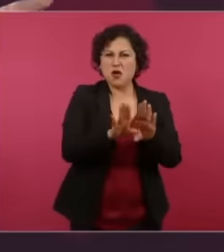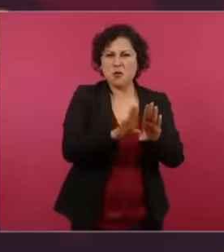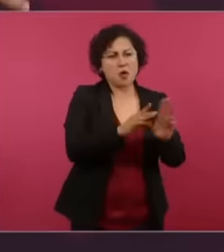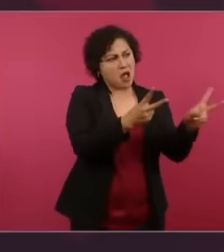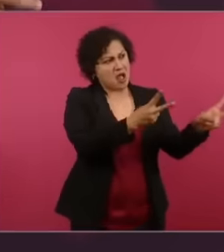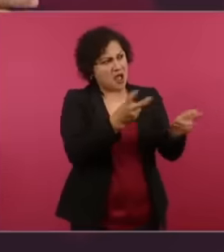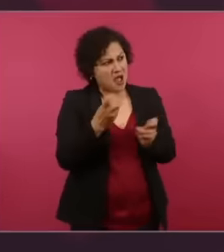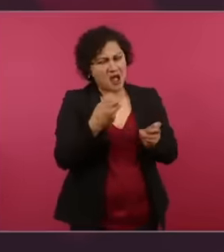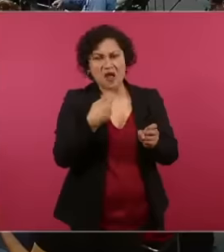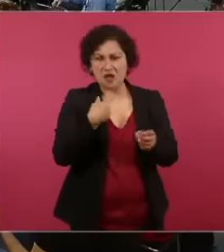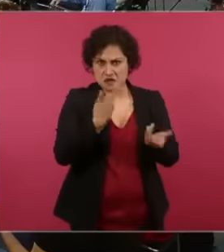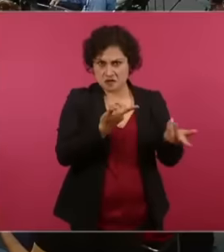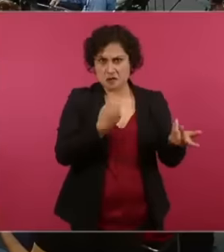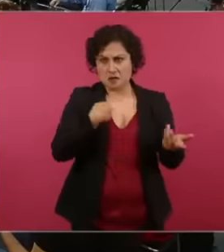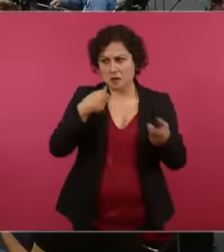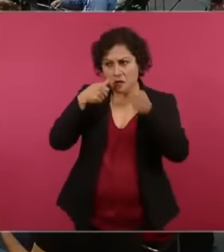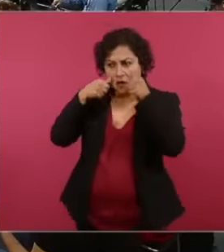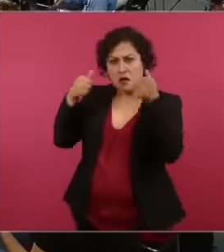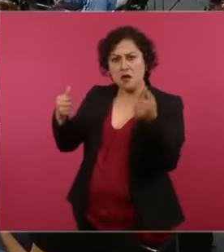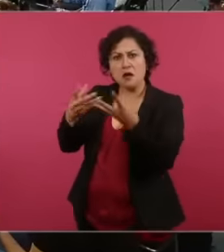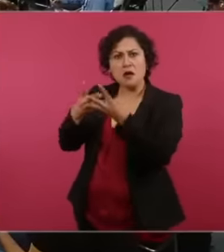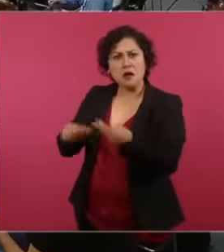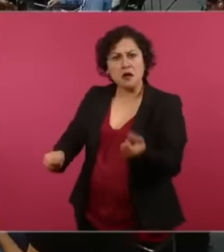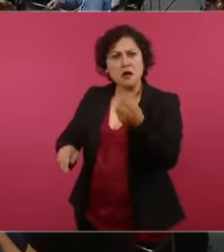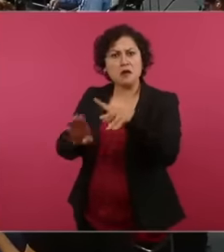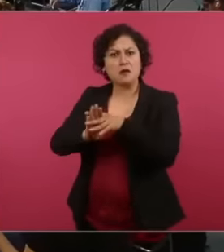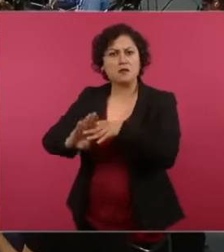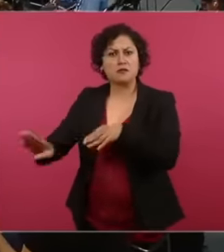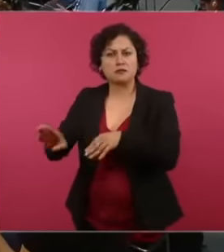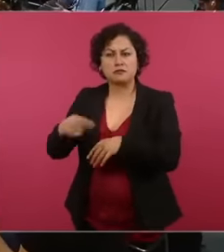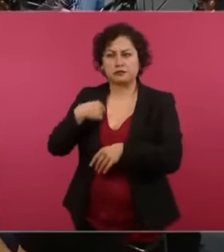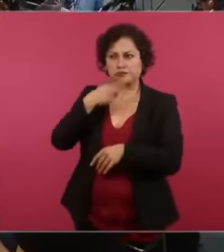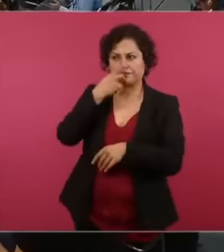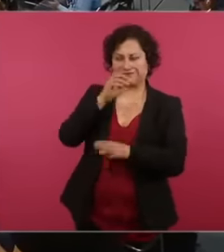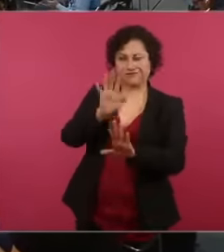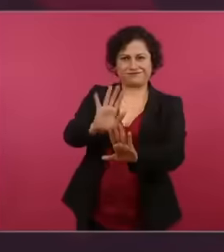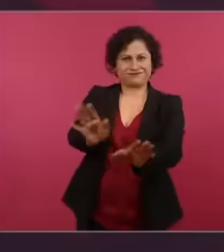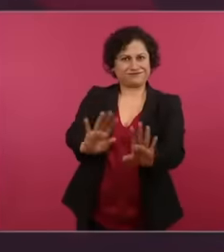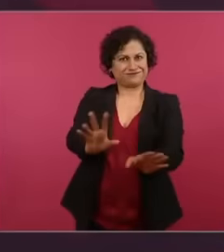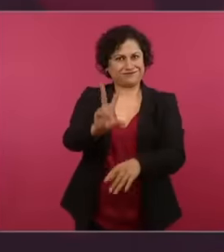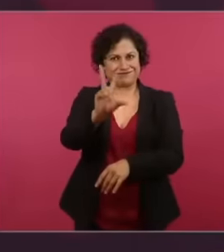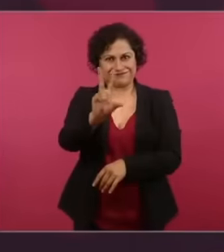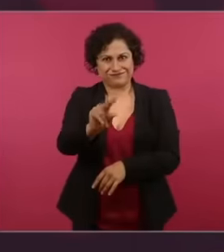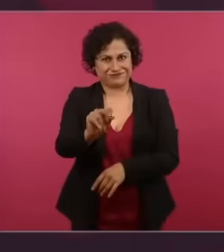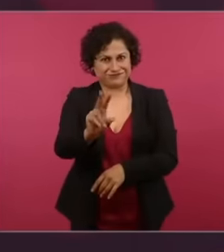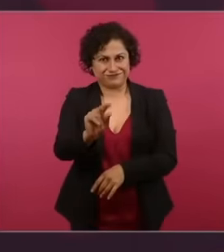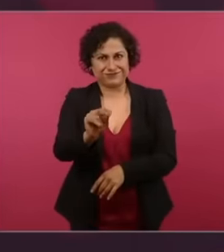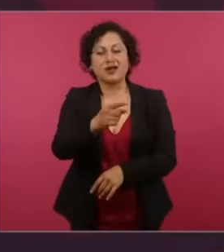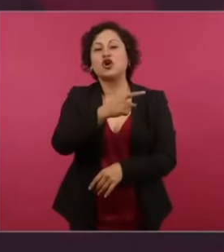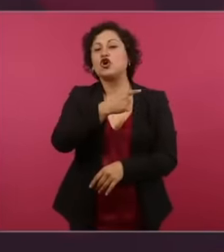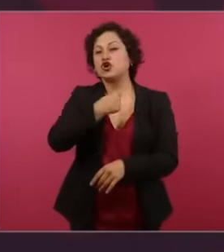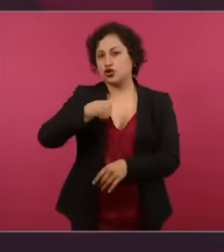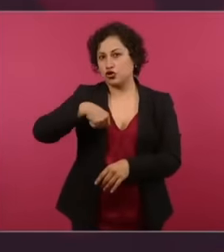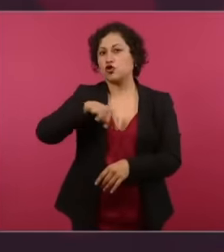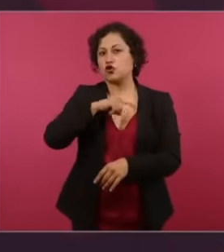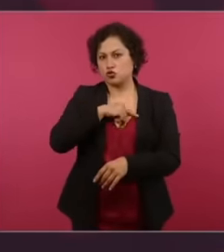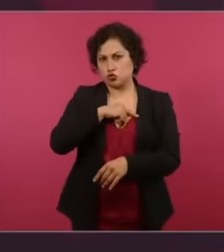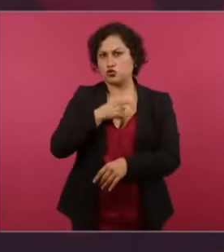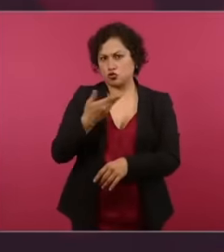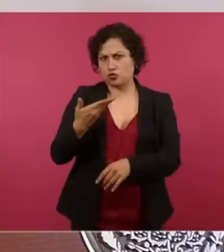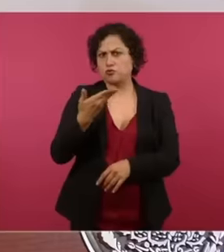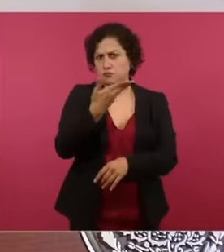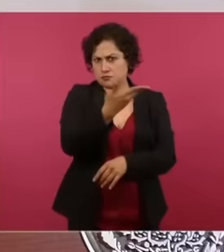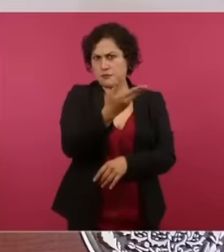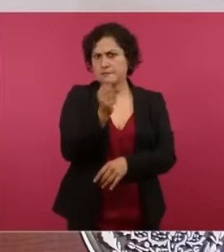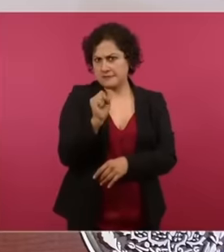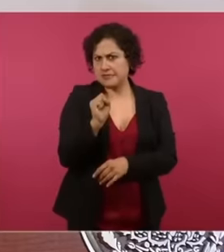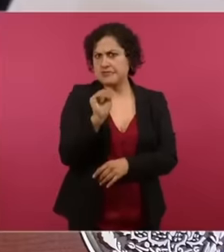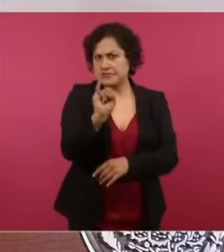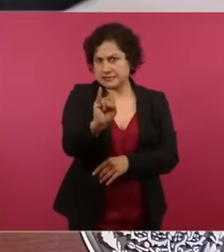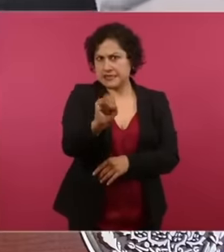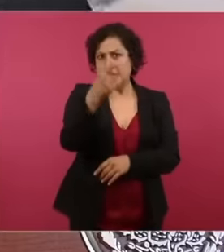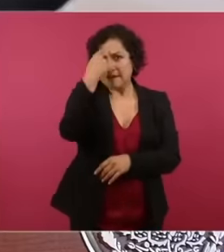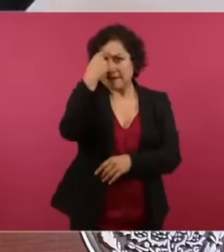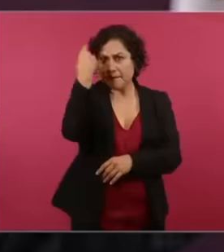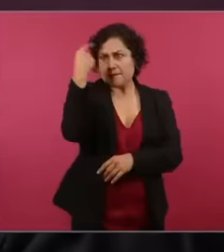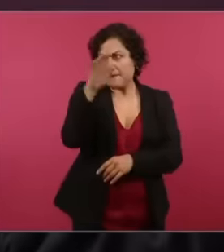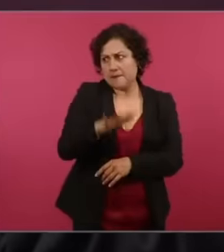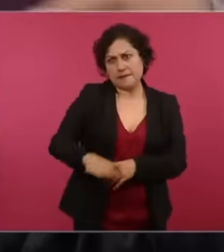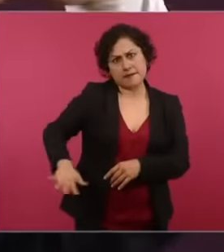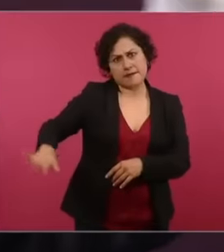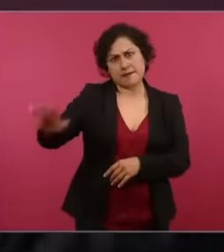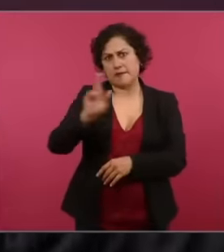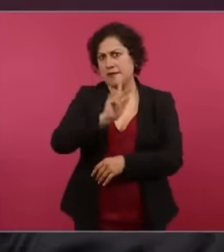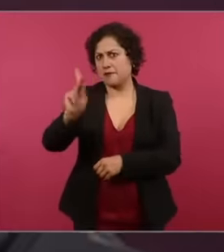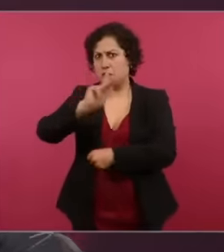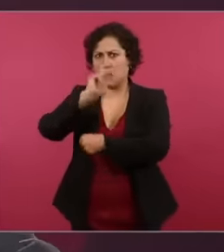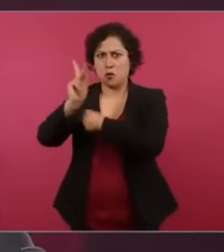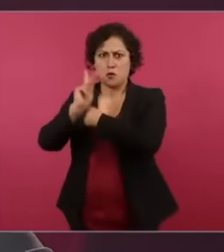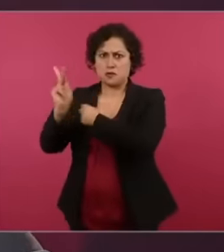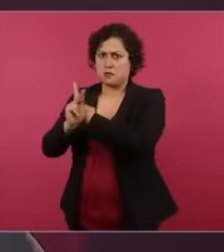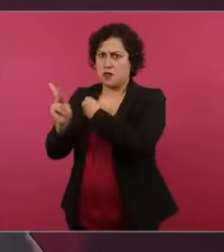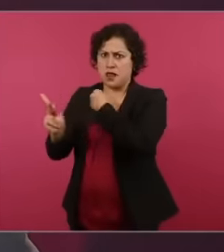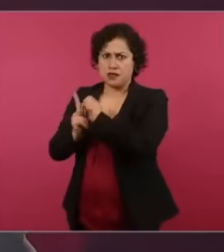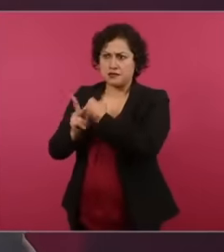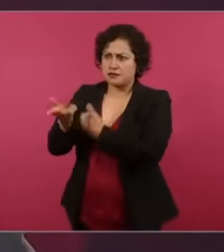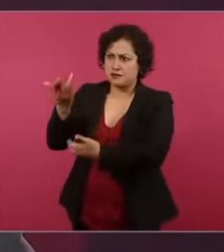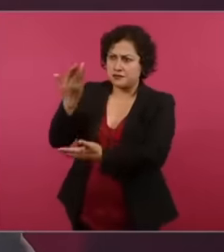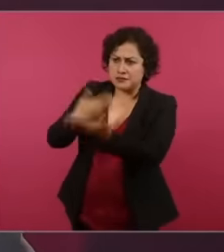solve the immigration problem, if we are asking for that, that for the people, development,